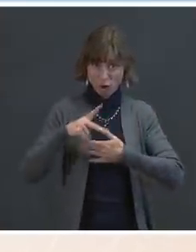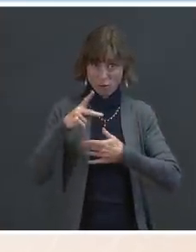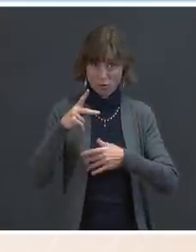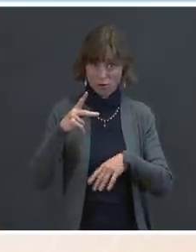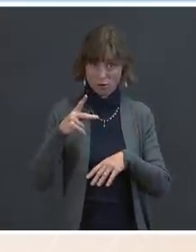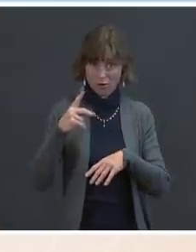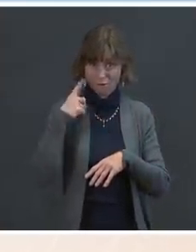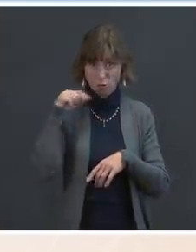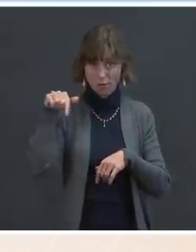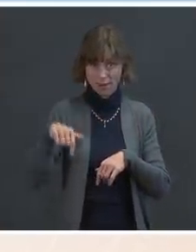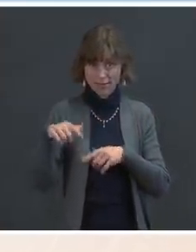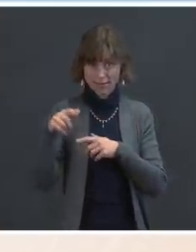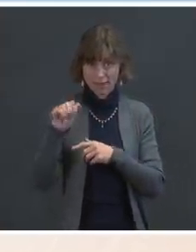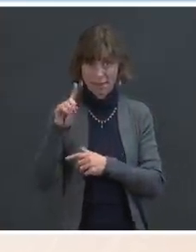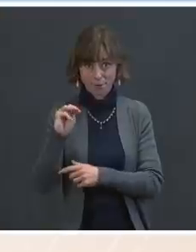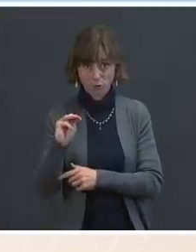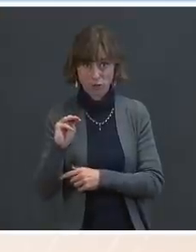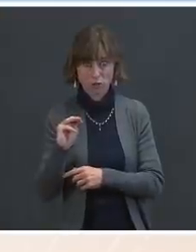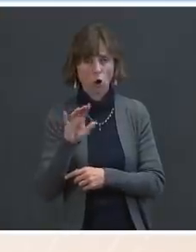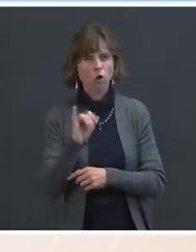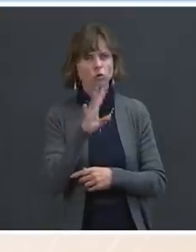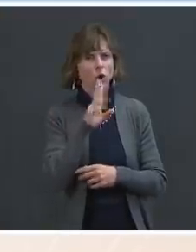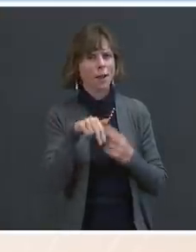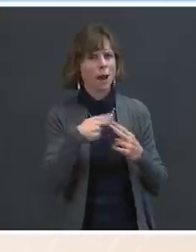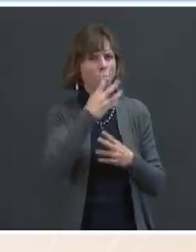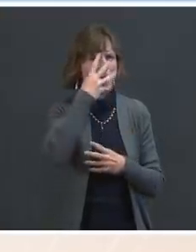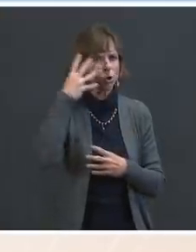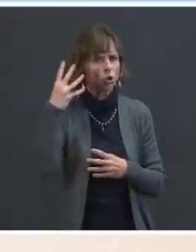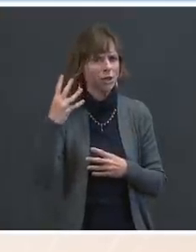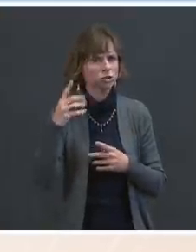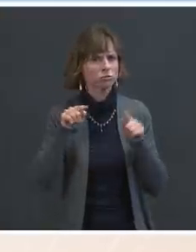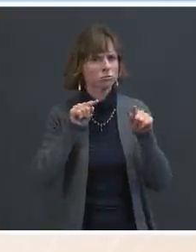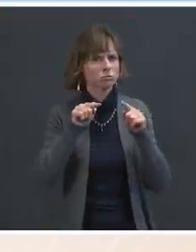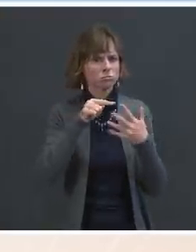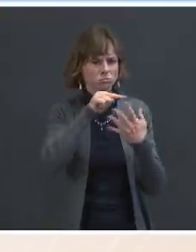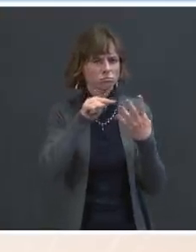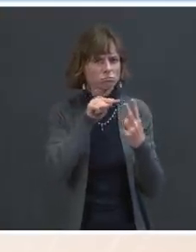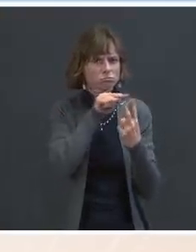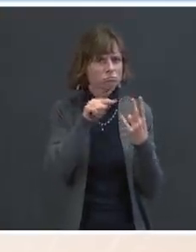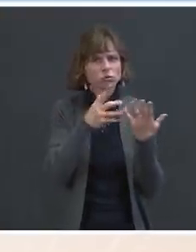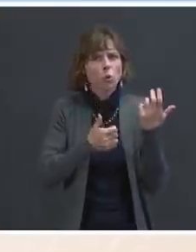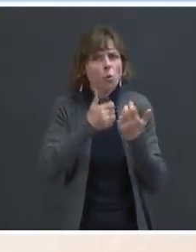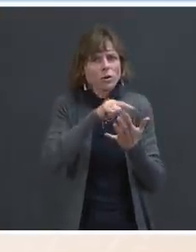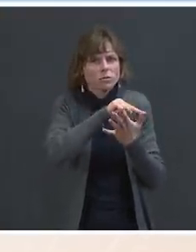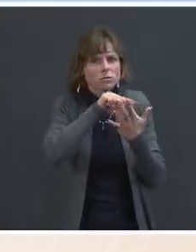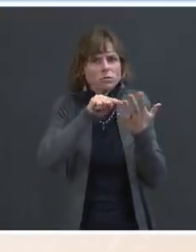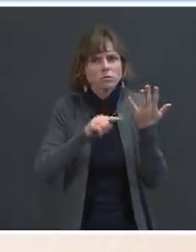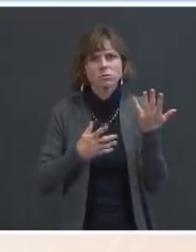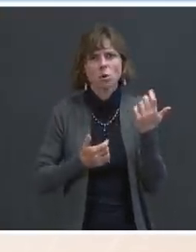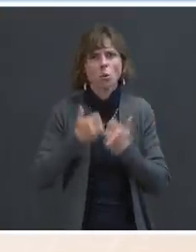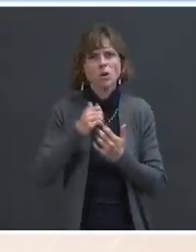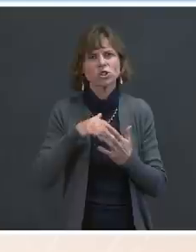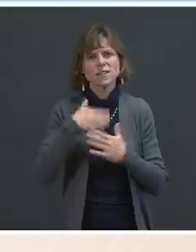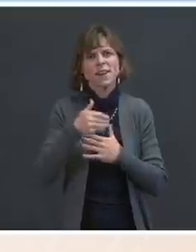There's also pressure for an immigration bill to go through. What's next for you guys? What is the next big priority after the bill